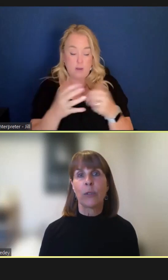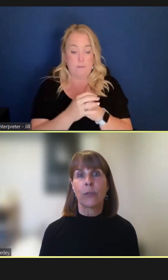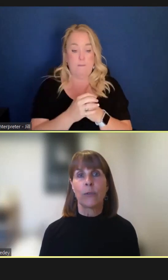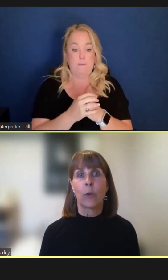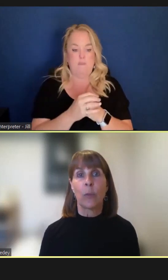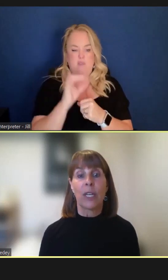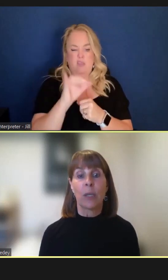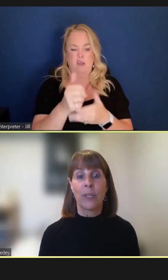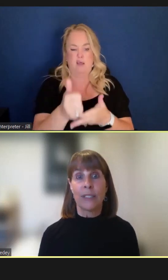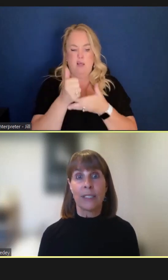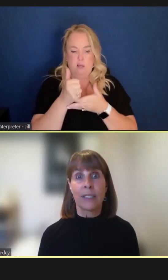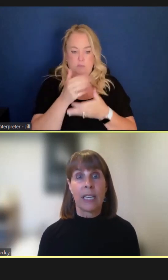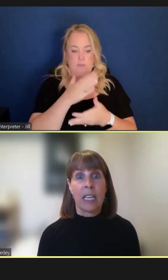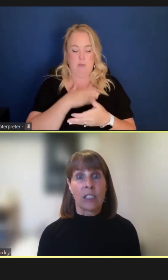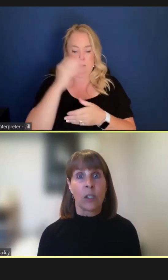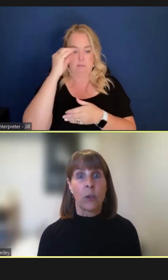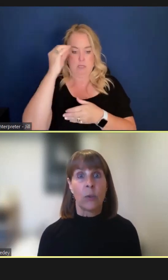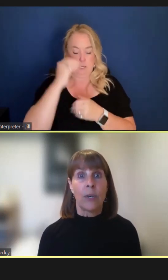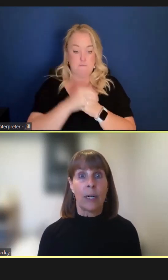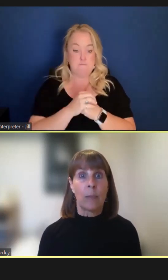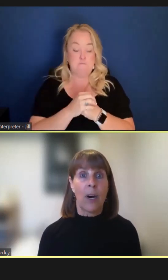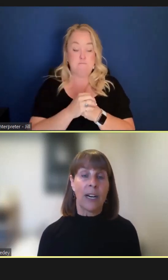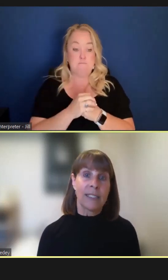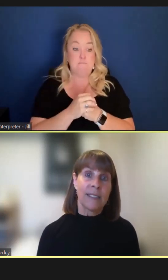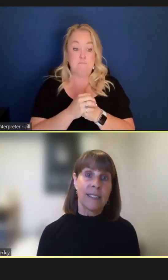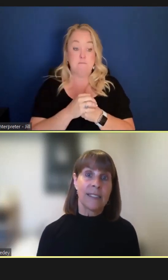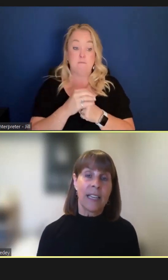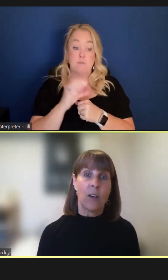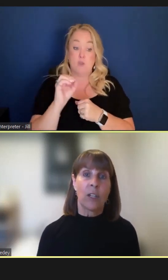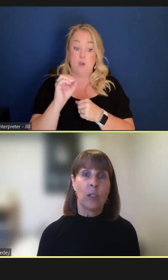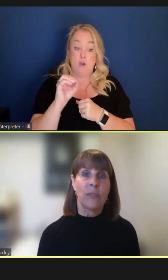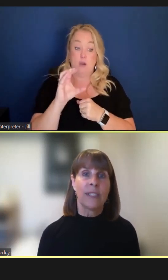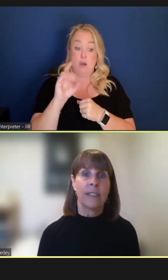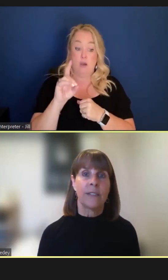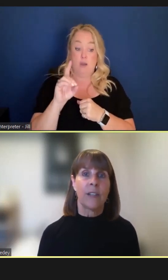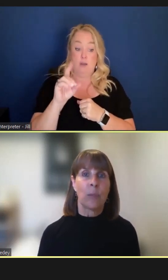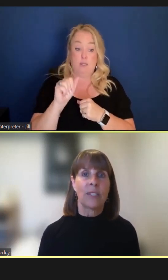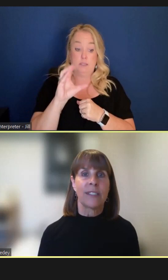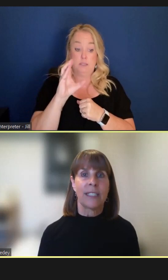inform my opinion so um Odyssey is the outcomes and developmental data